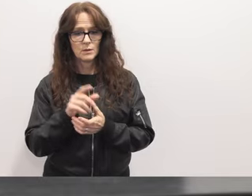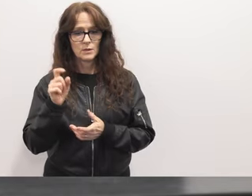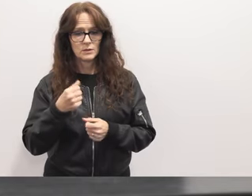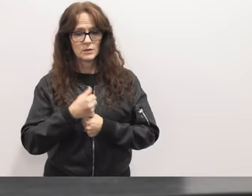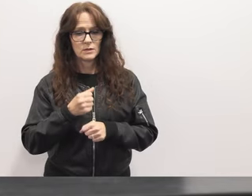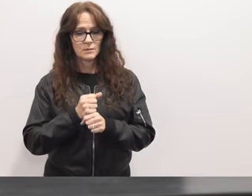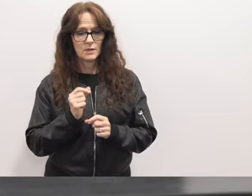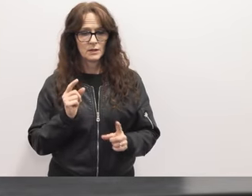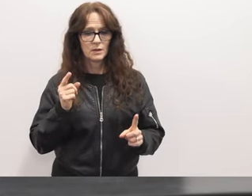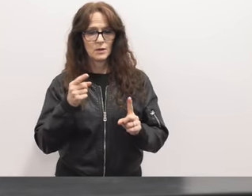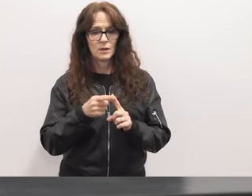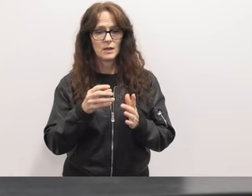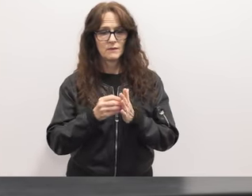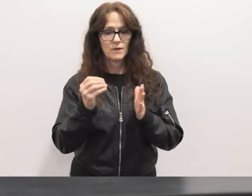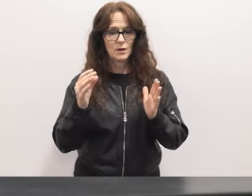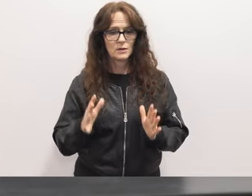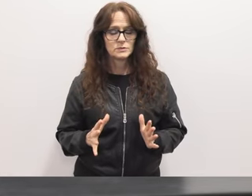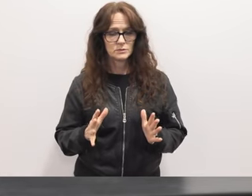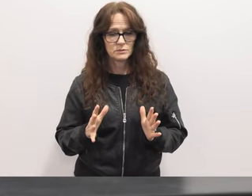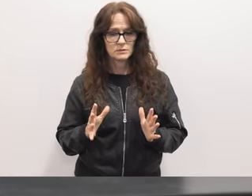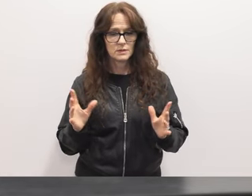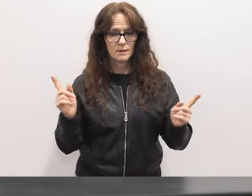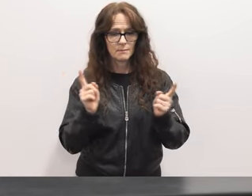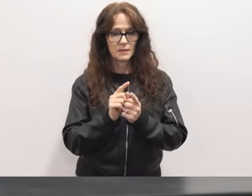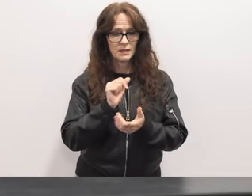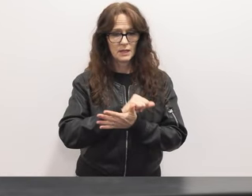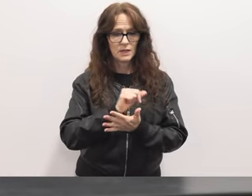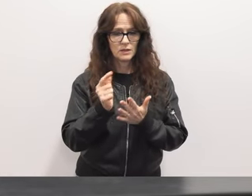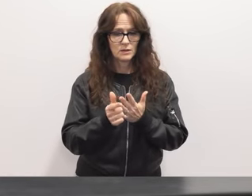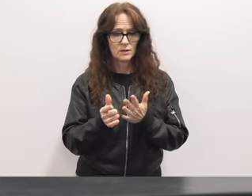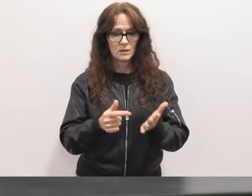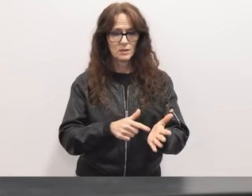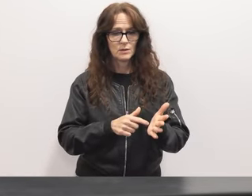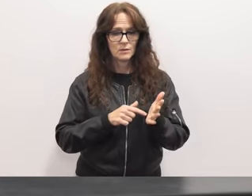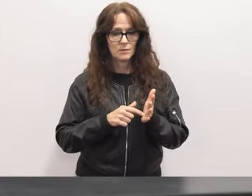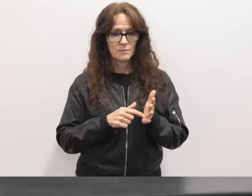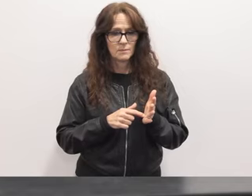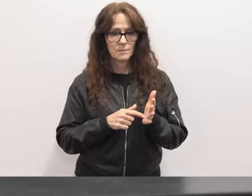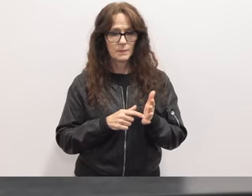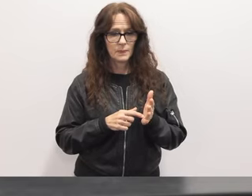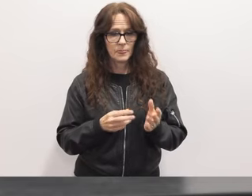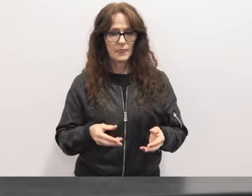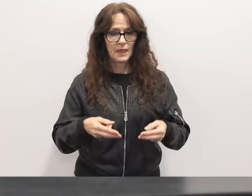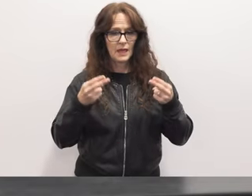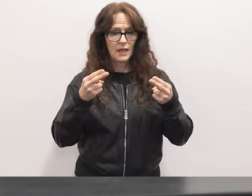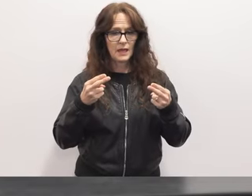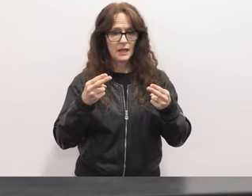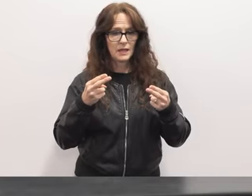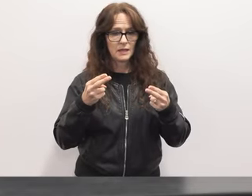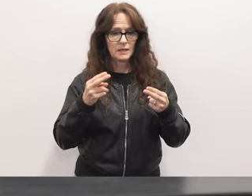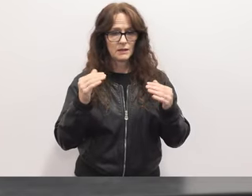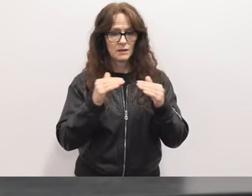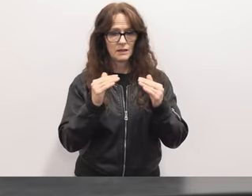to have our students meet the A through G requirement at a higher level than 59%.